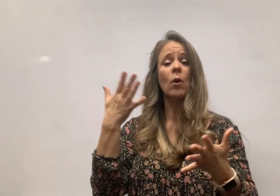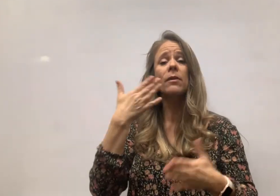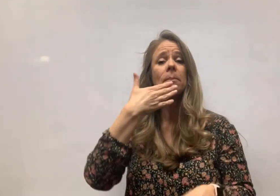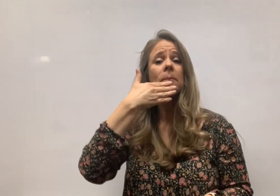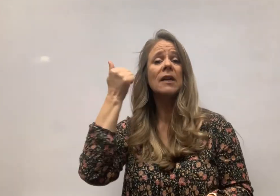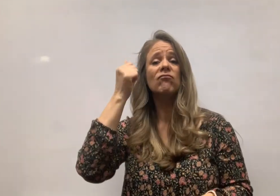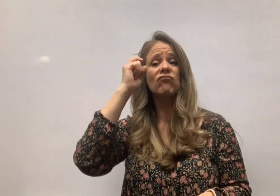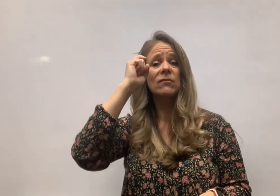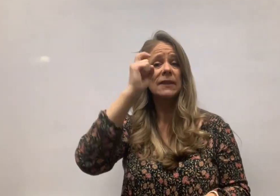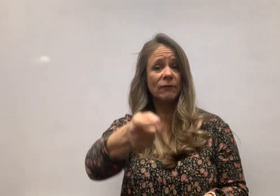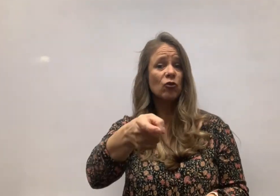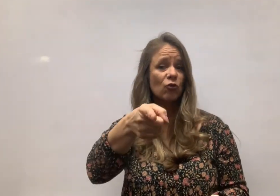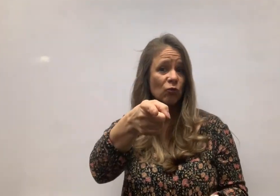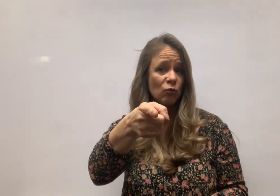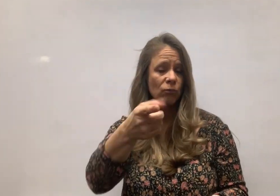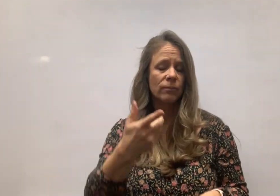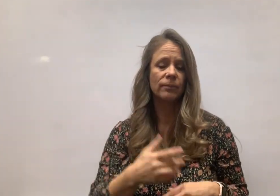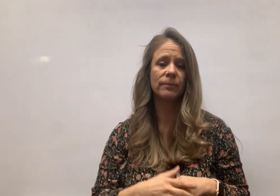which injection is best for you.